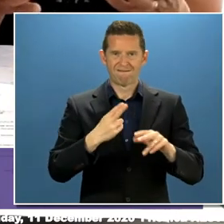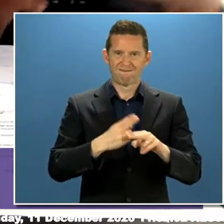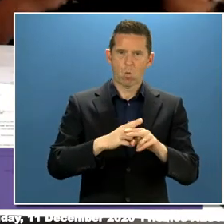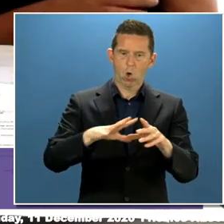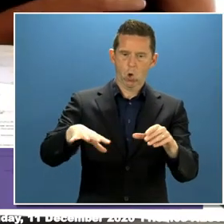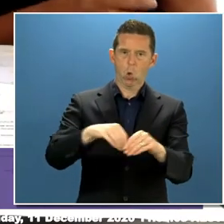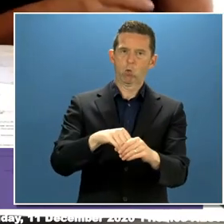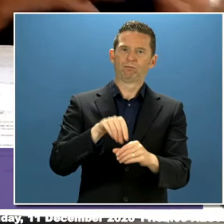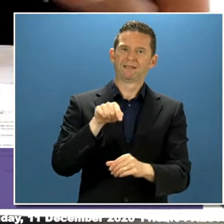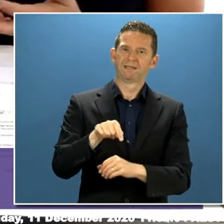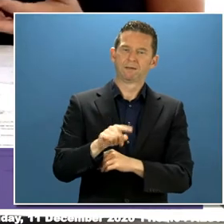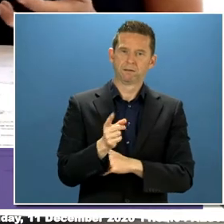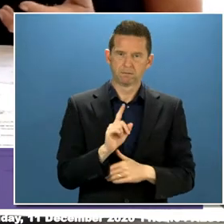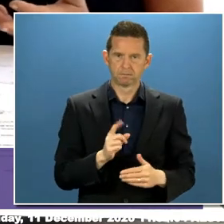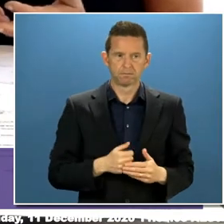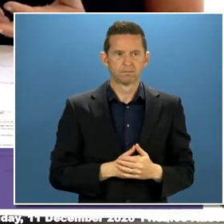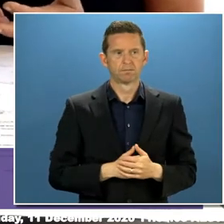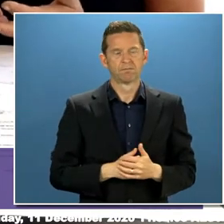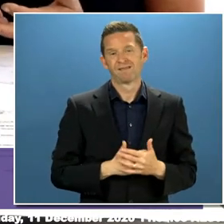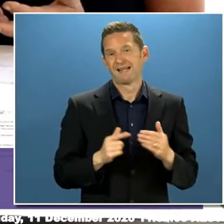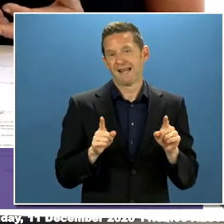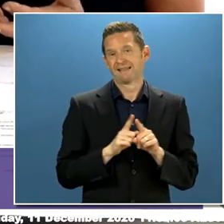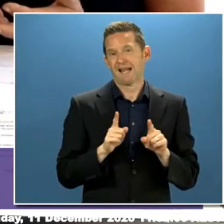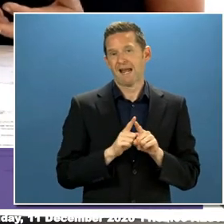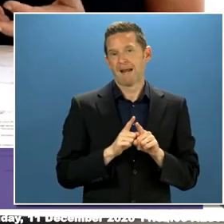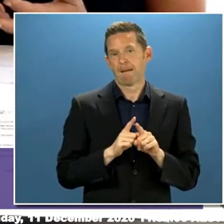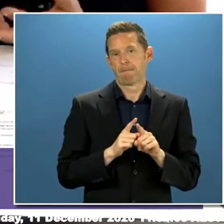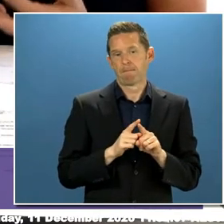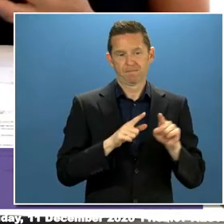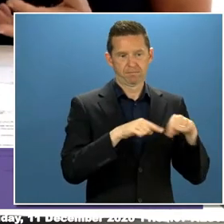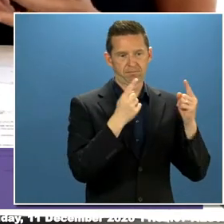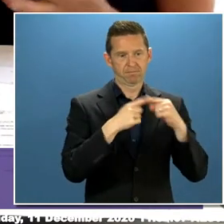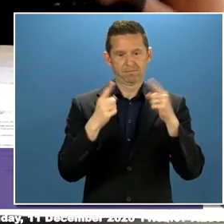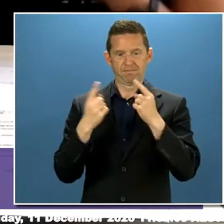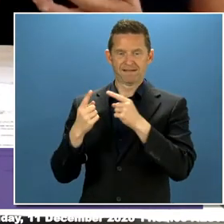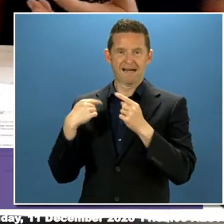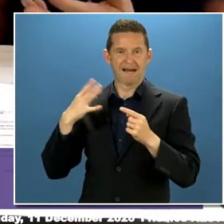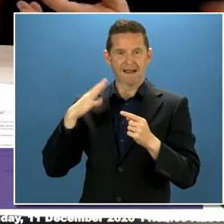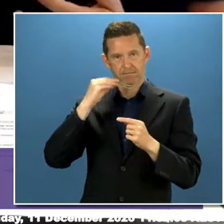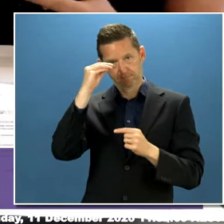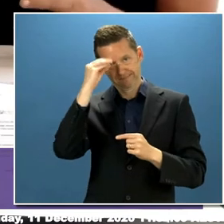that perspective is basically the same sort of things that an organisation needed to be aware of to be inclusive for disability.